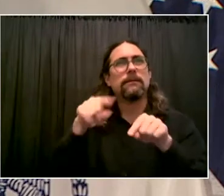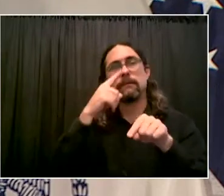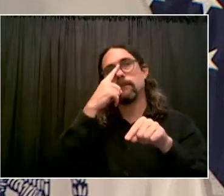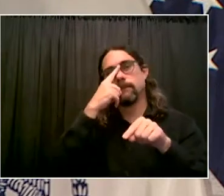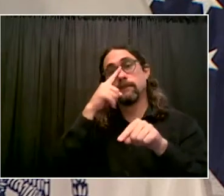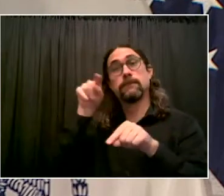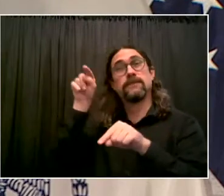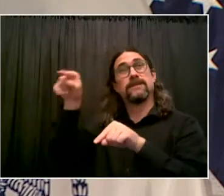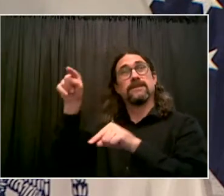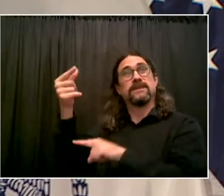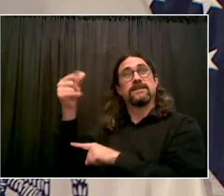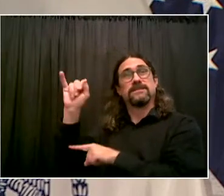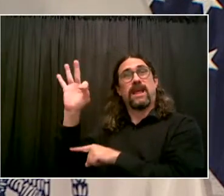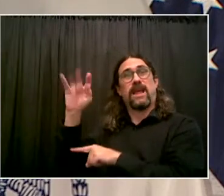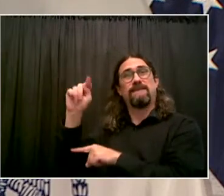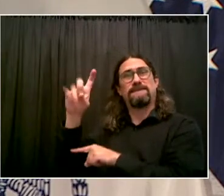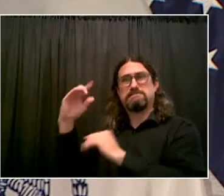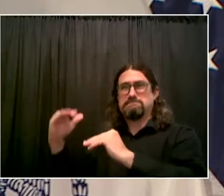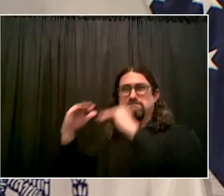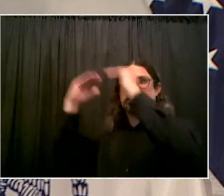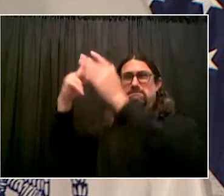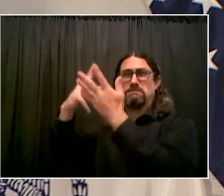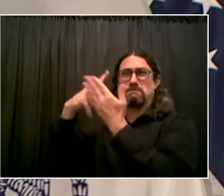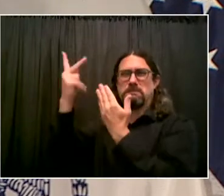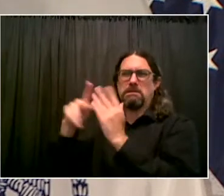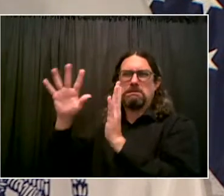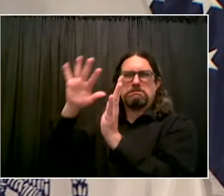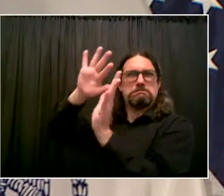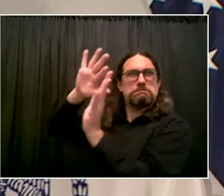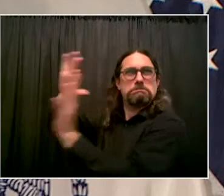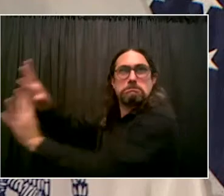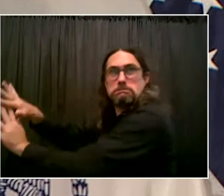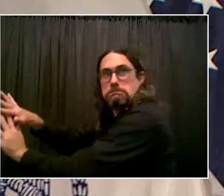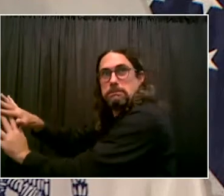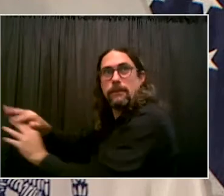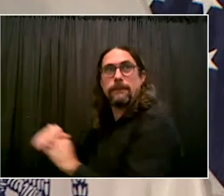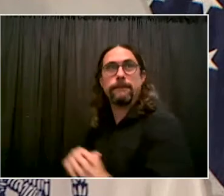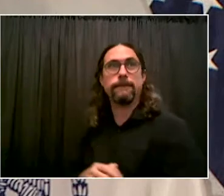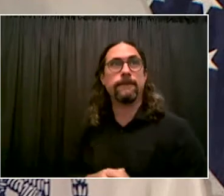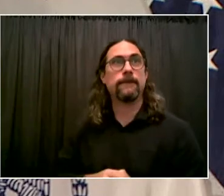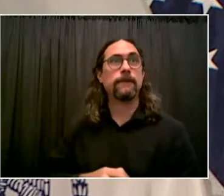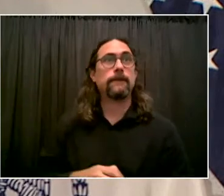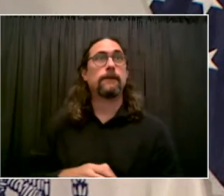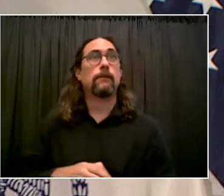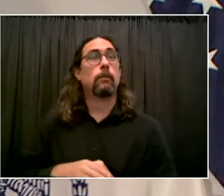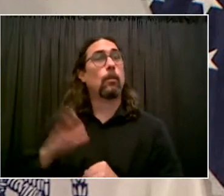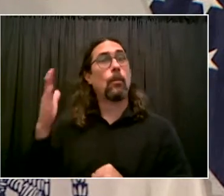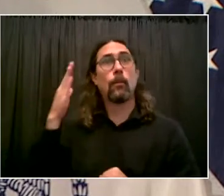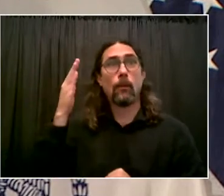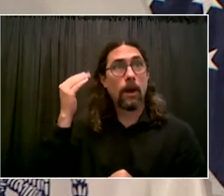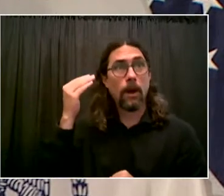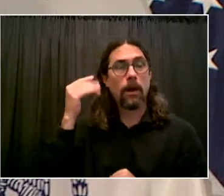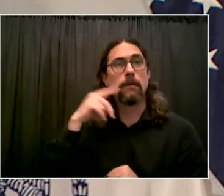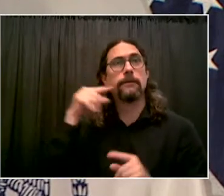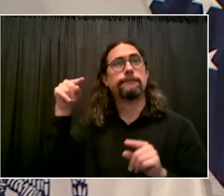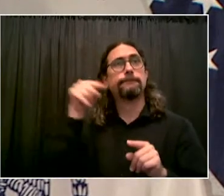SCRAPPING GIFTED A TNDALENTED. THERE'S NO WAY THAT SEGREGATING CHILDREN, ESPECIALLY YOUNG